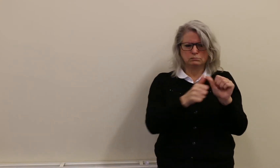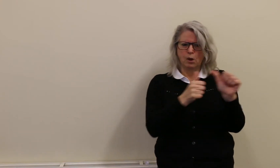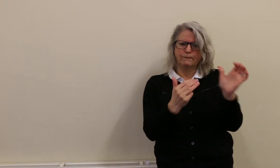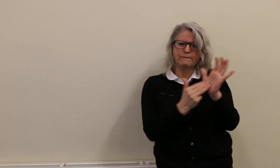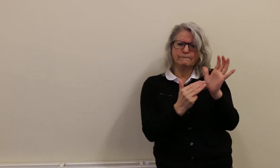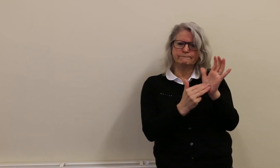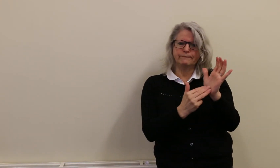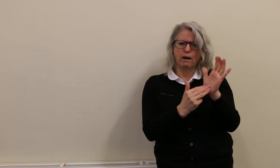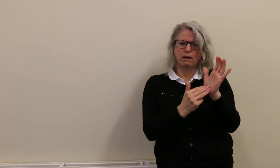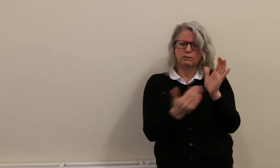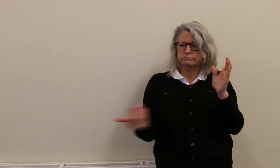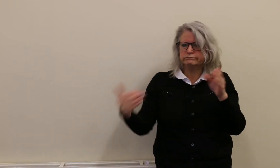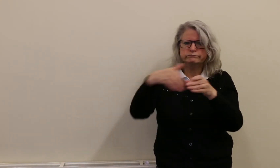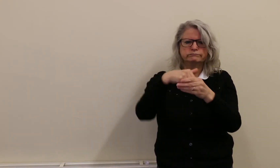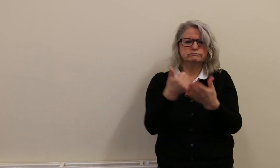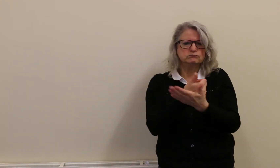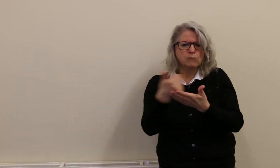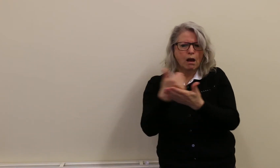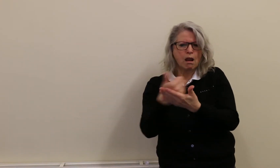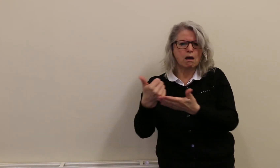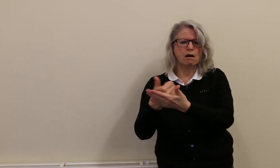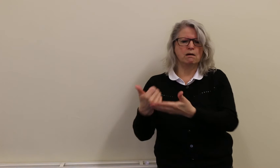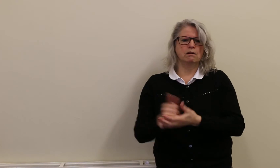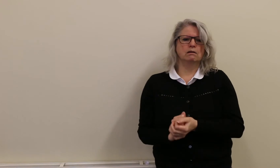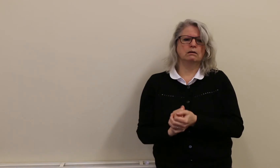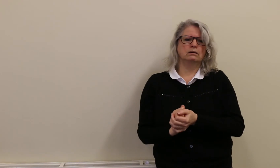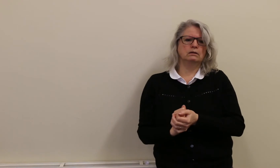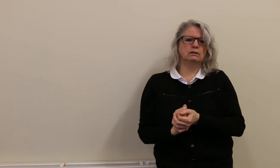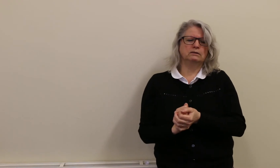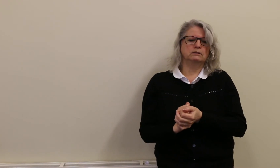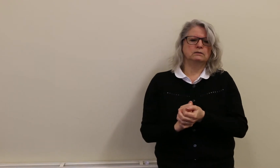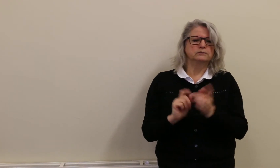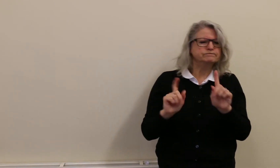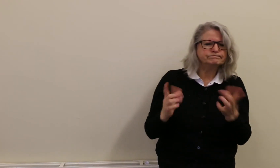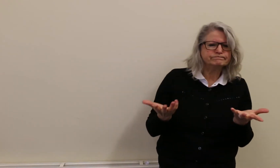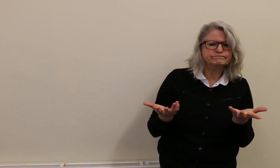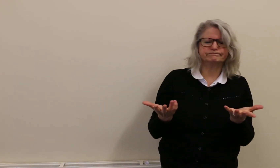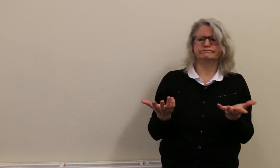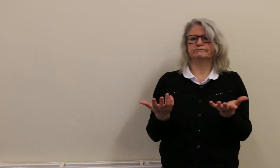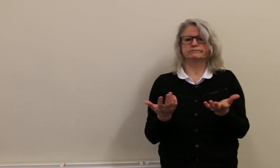NDS wants company members to be regularly consulted and involved.